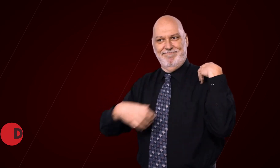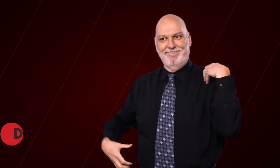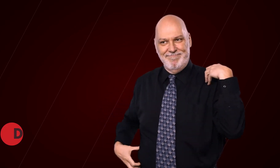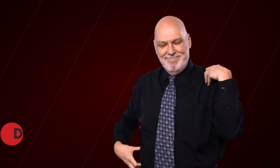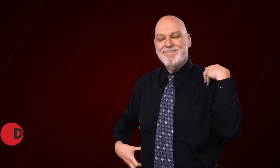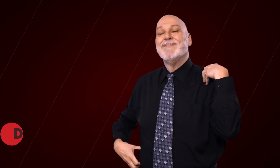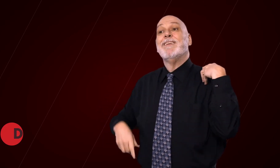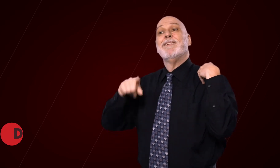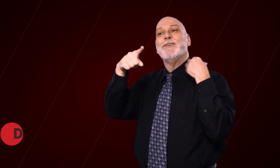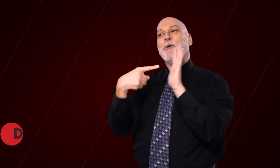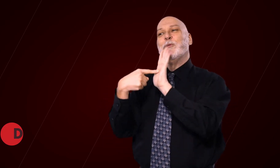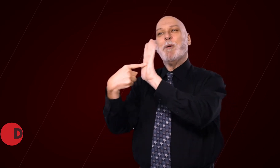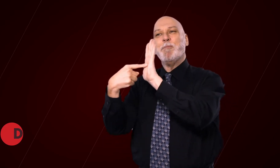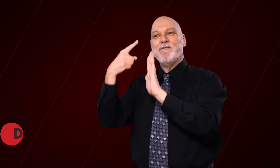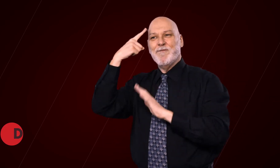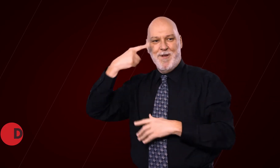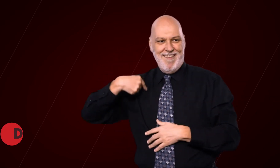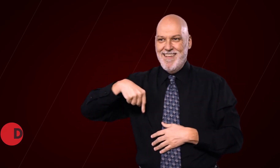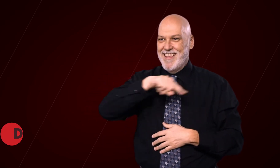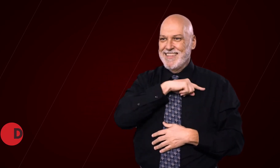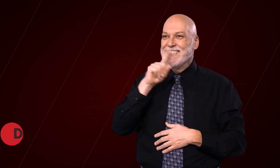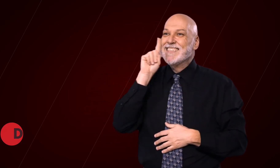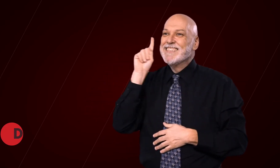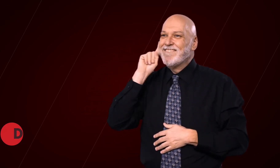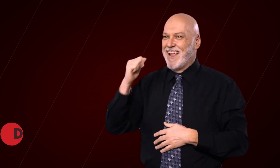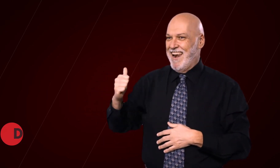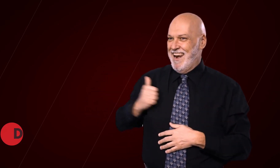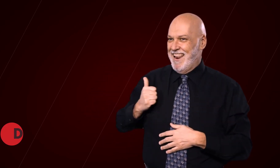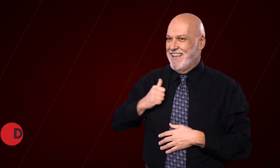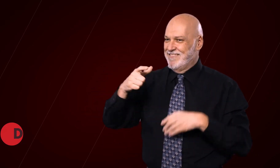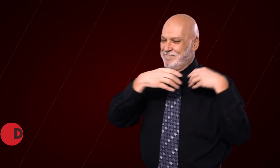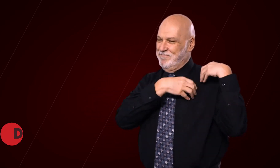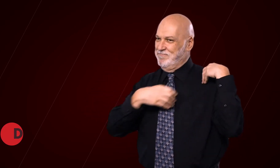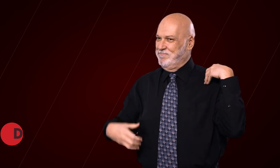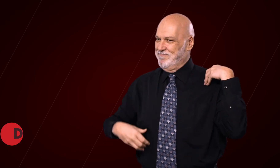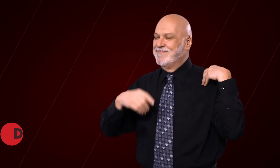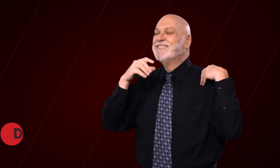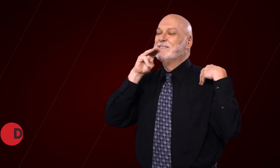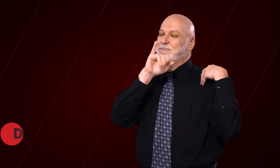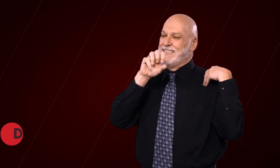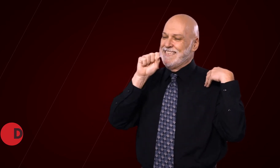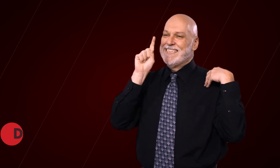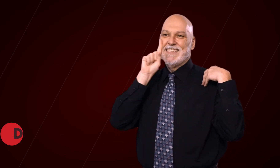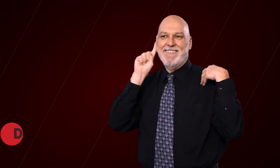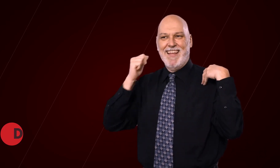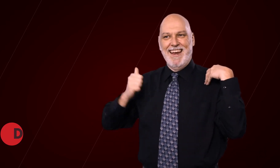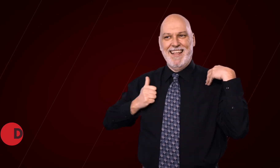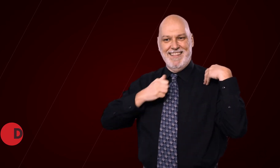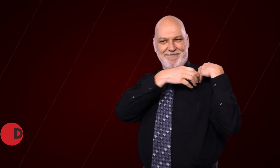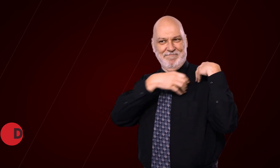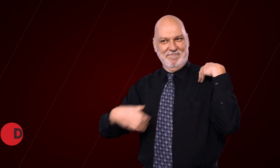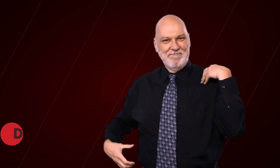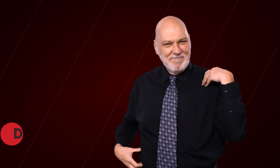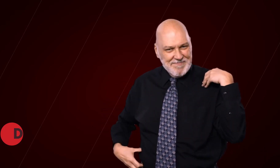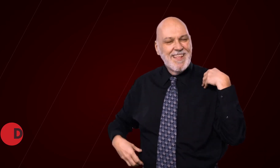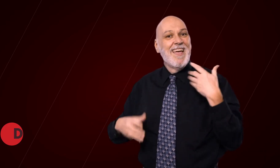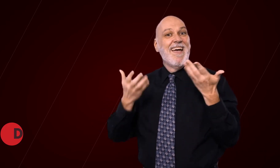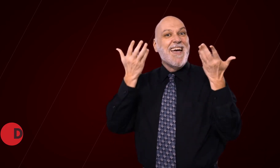as Miss Deaf Canada.